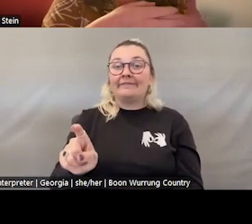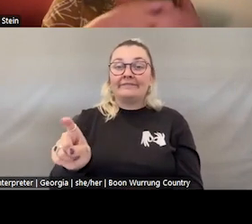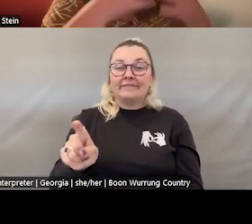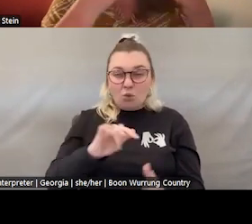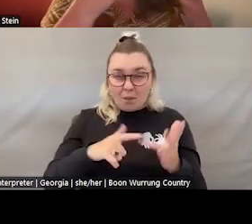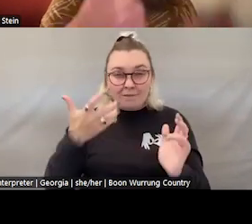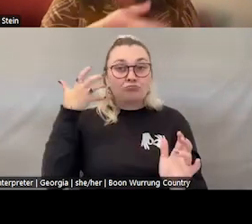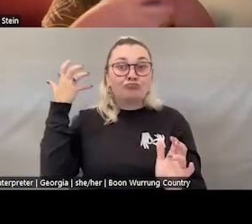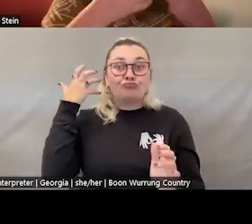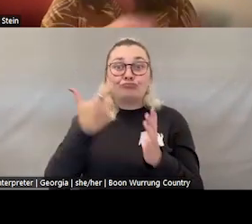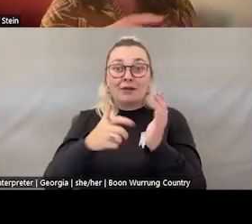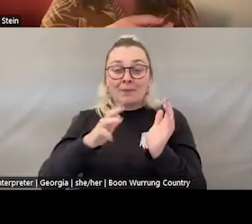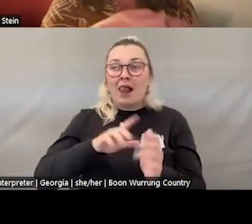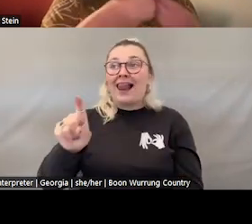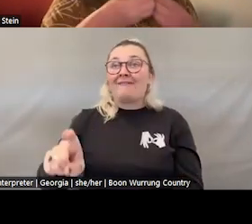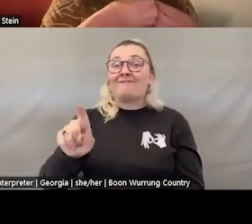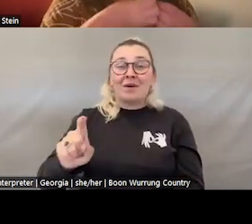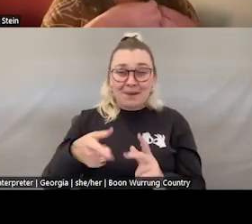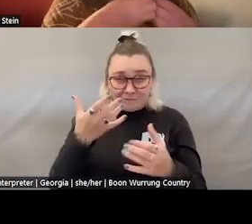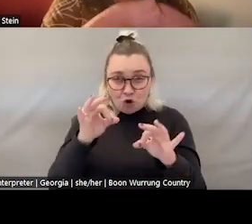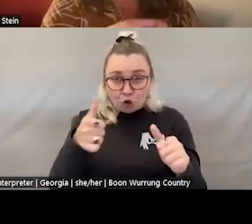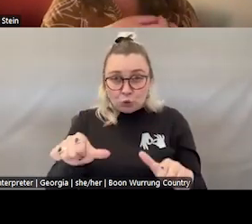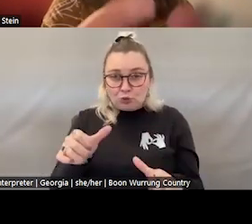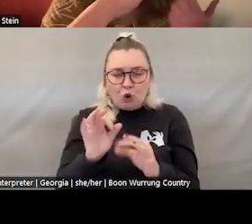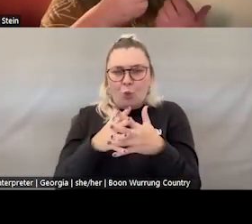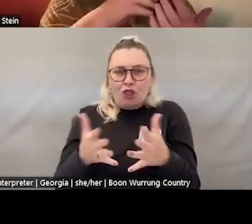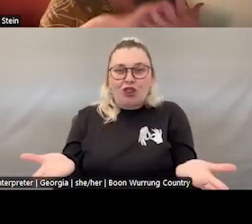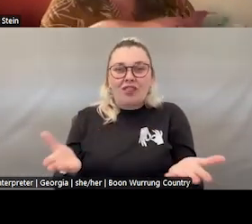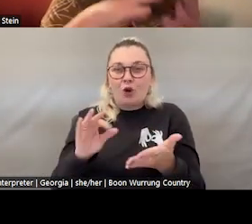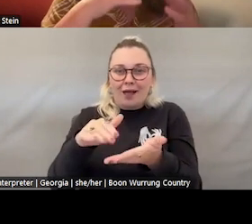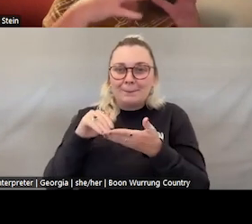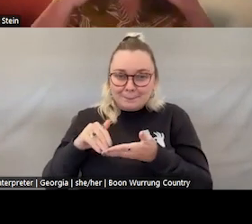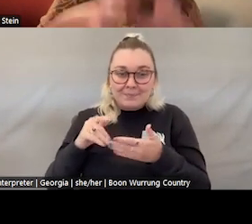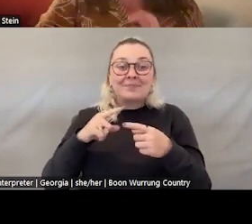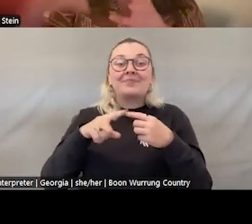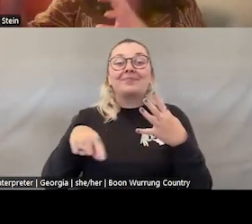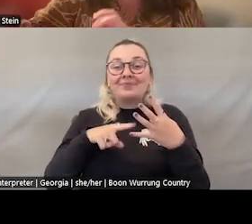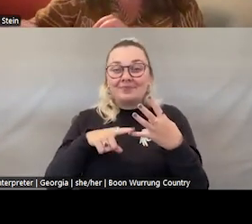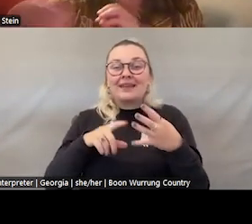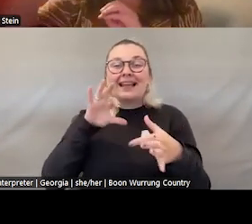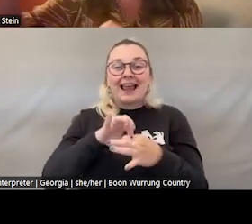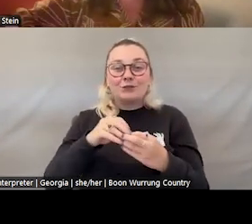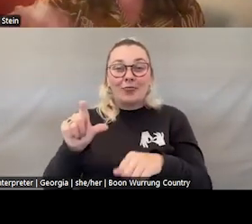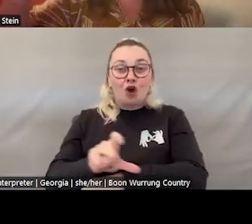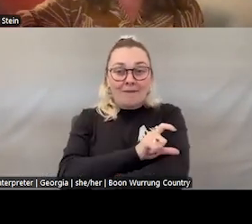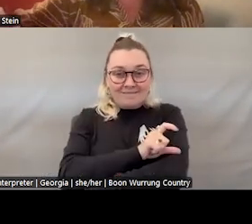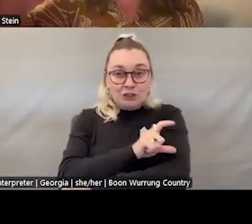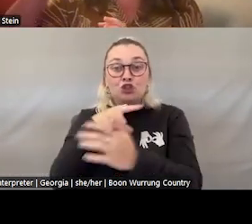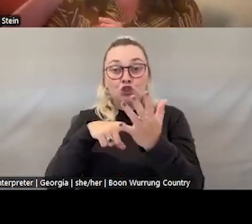CRM if you don't use the date it is not helpful. Then you want to connect with confidence to your